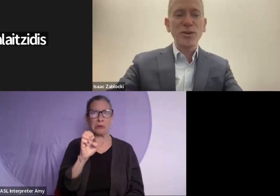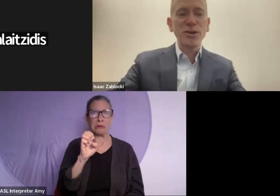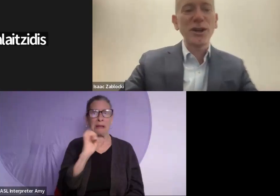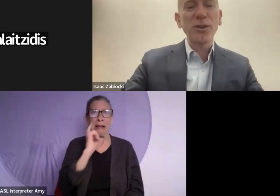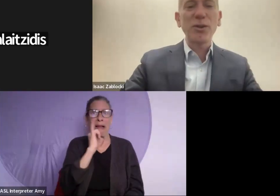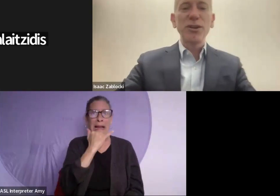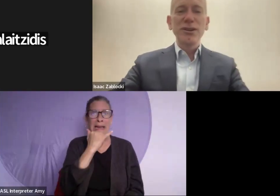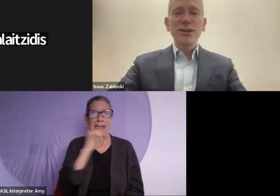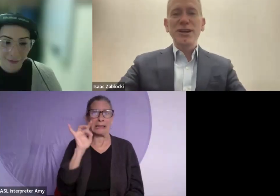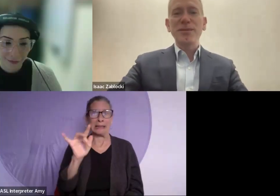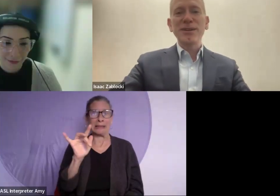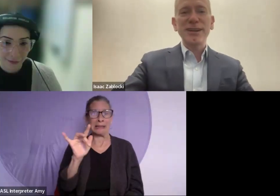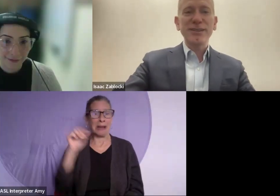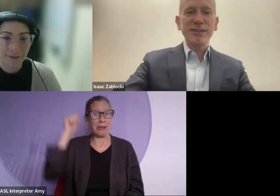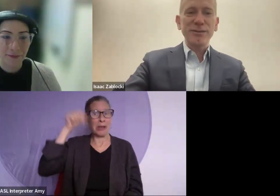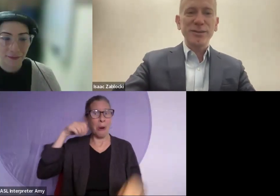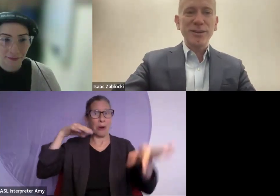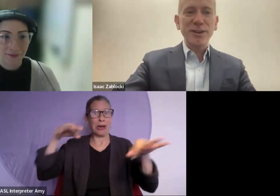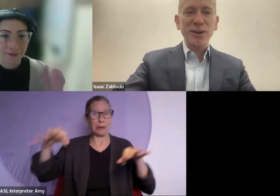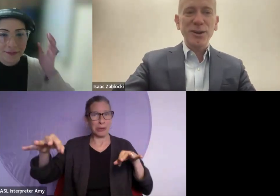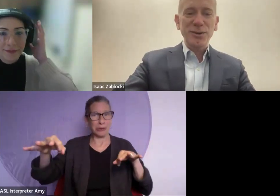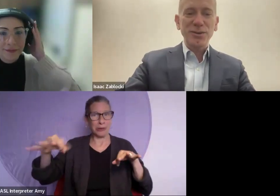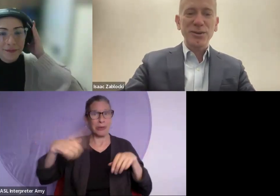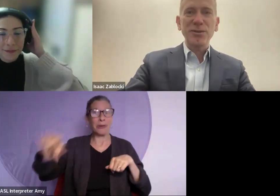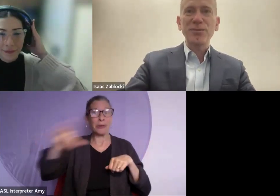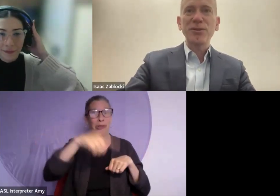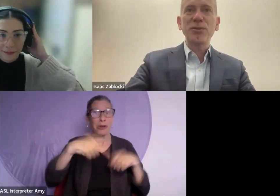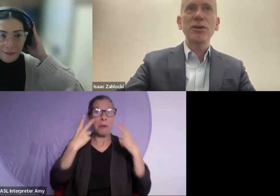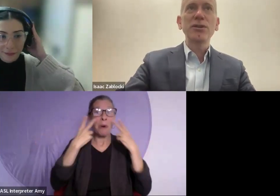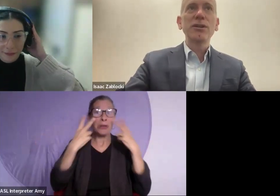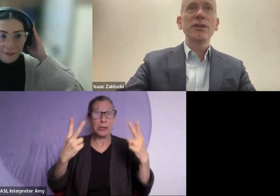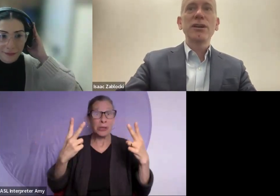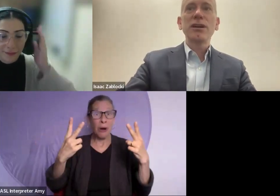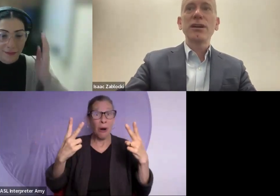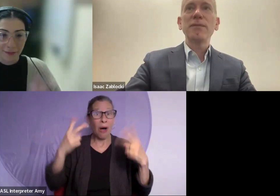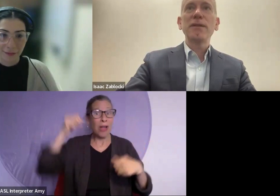you all got a little taste of the audio description before.